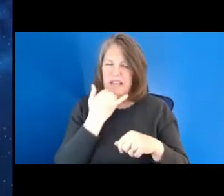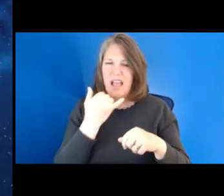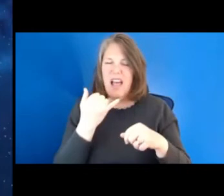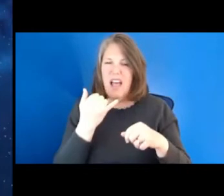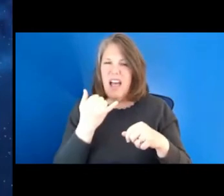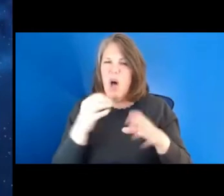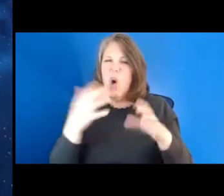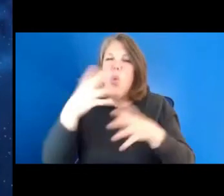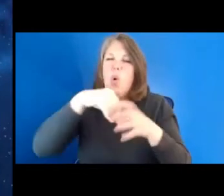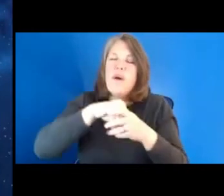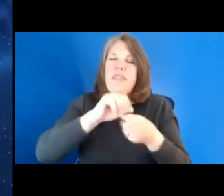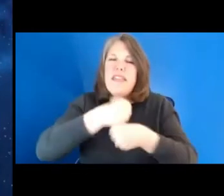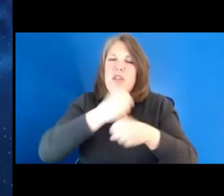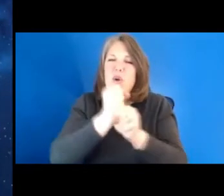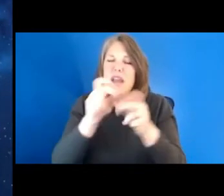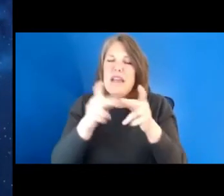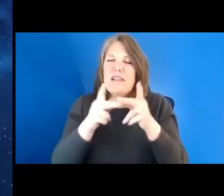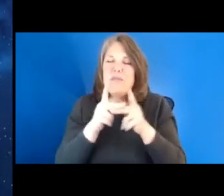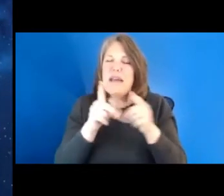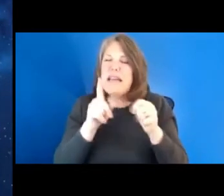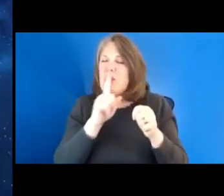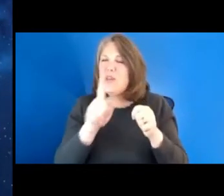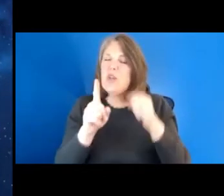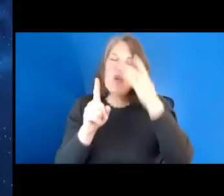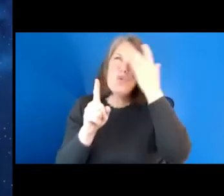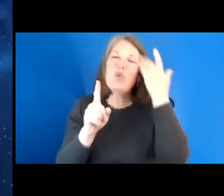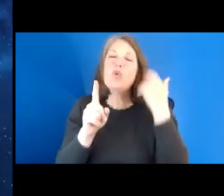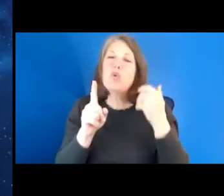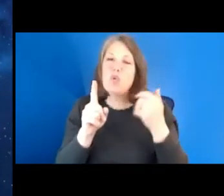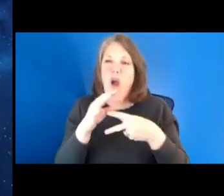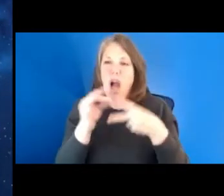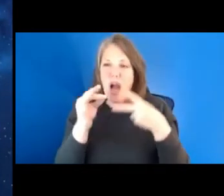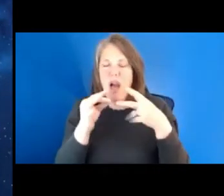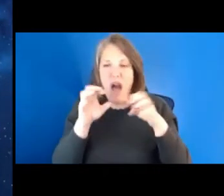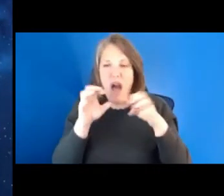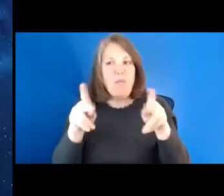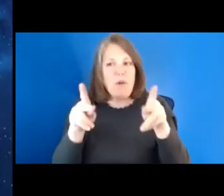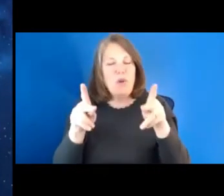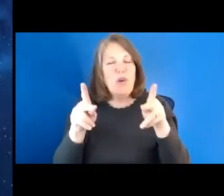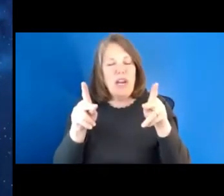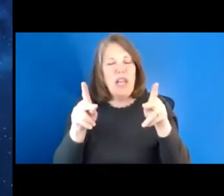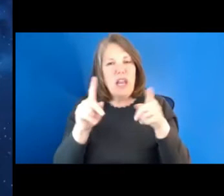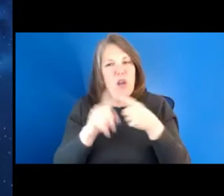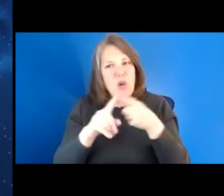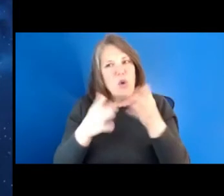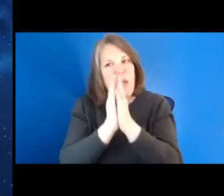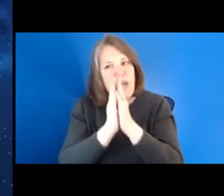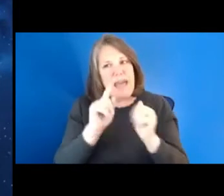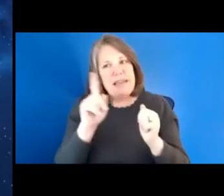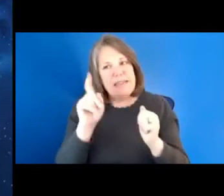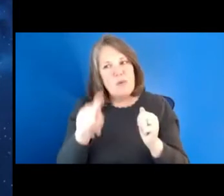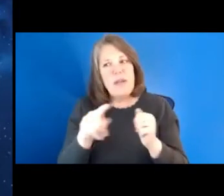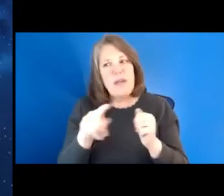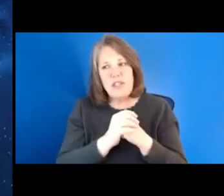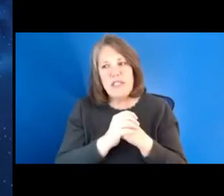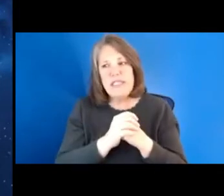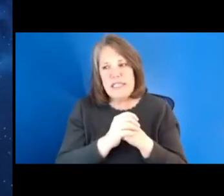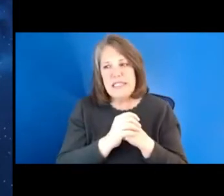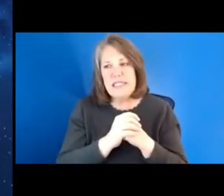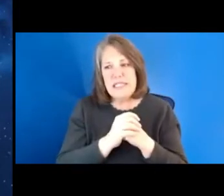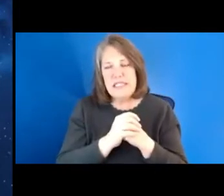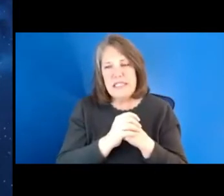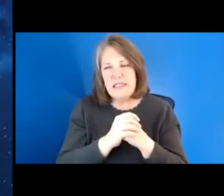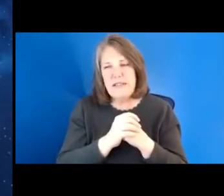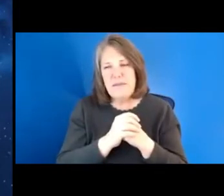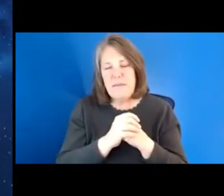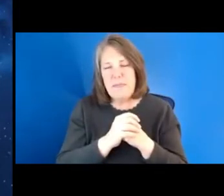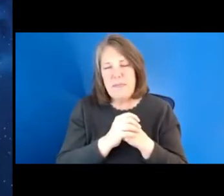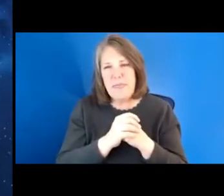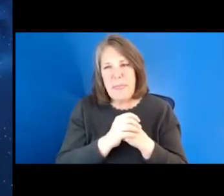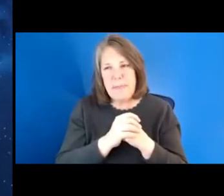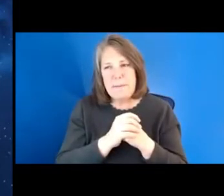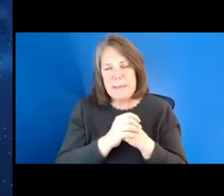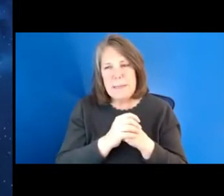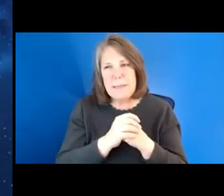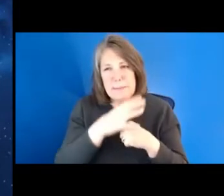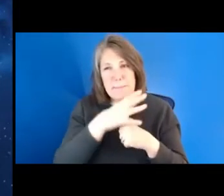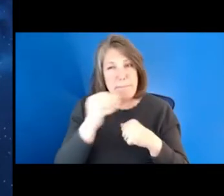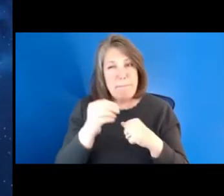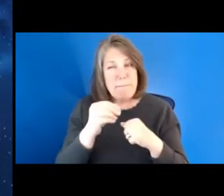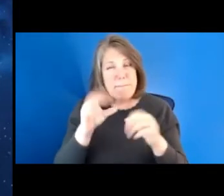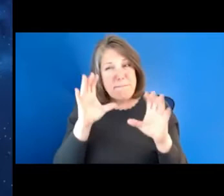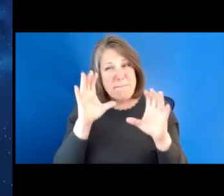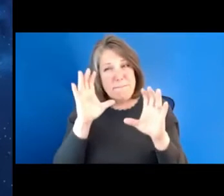is a true opportunity to ask questions 17:13:05 and seek help within the platform